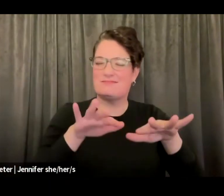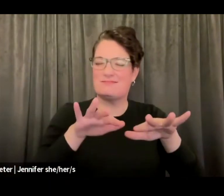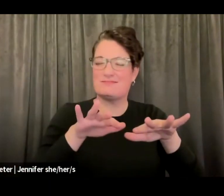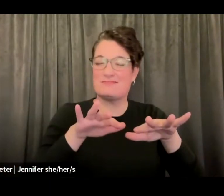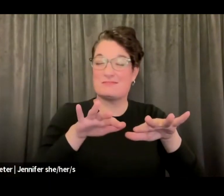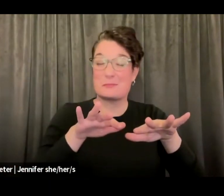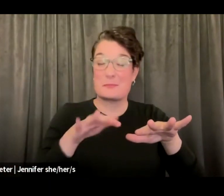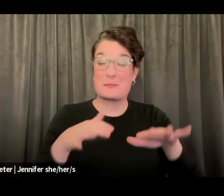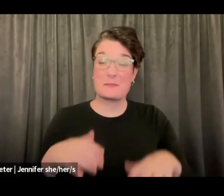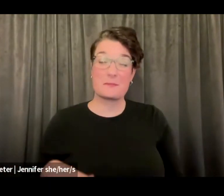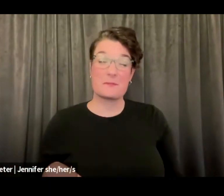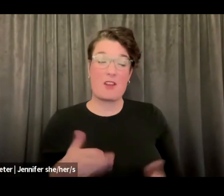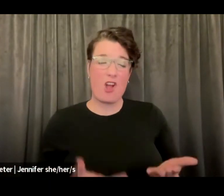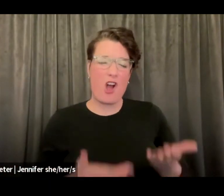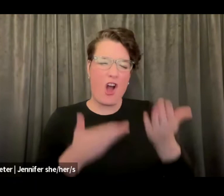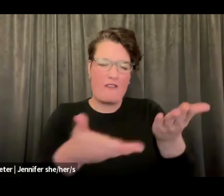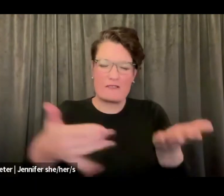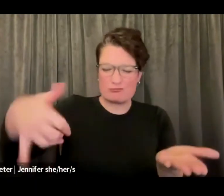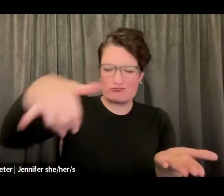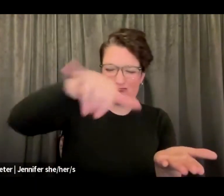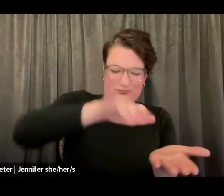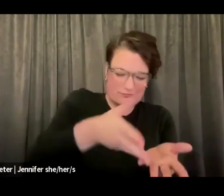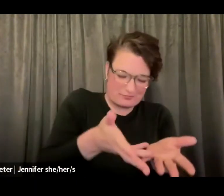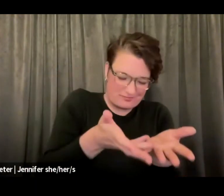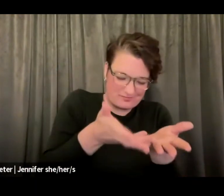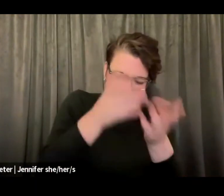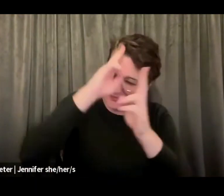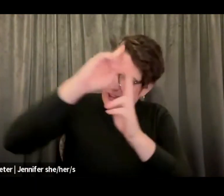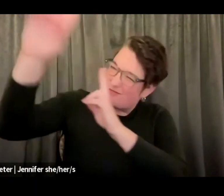Pour libations of her on the earth in thanks.